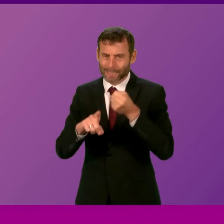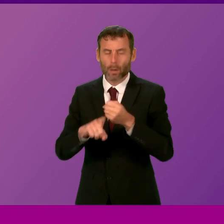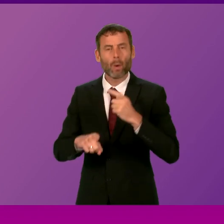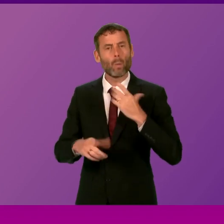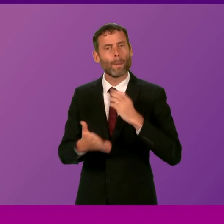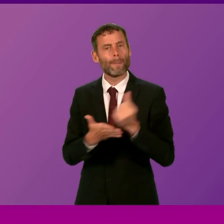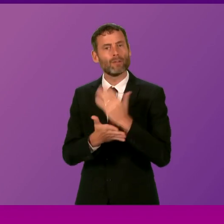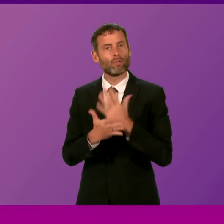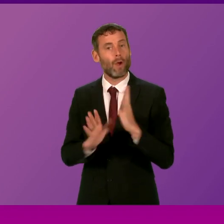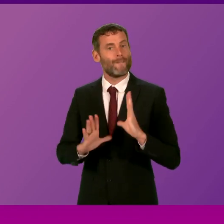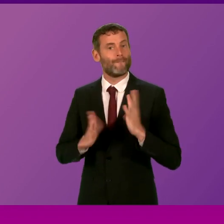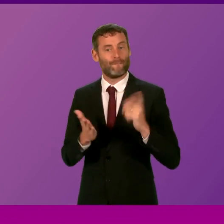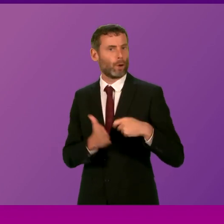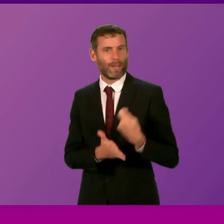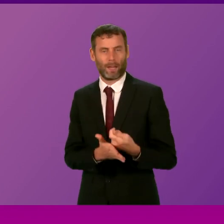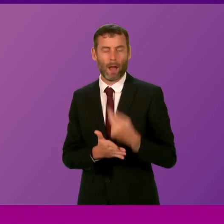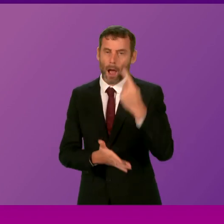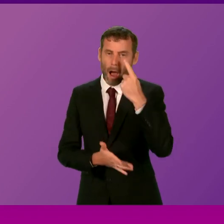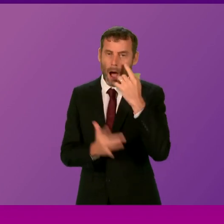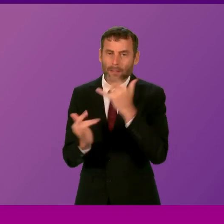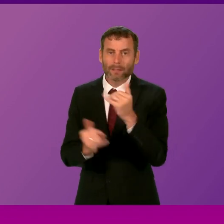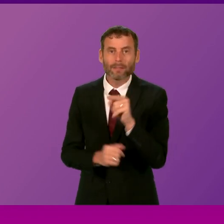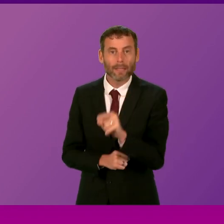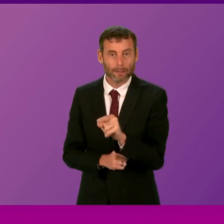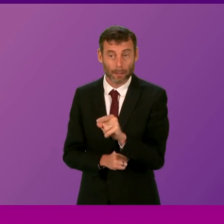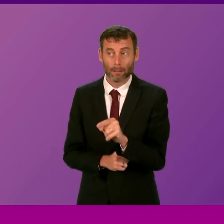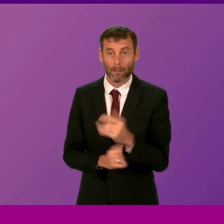First Minister support calls to encourage more Scots to use the free eye tests?